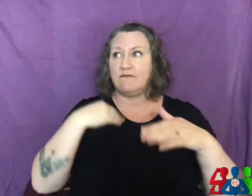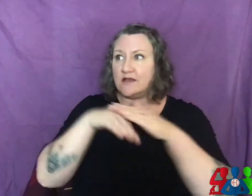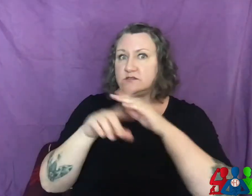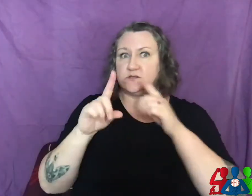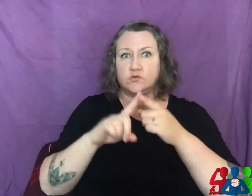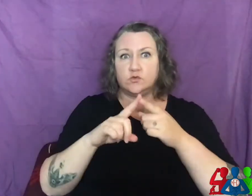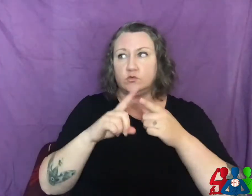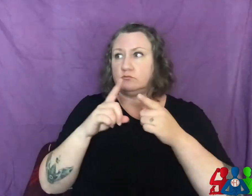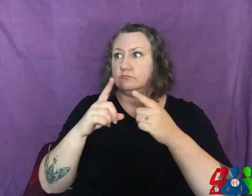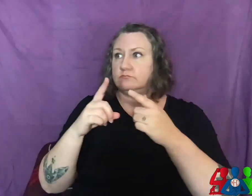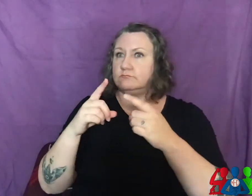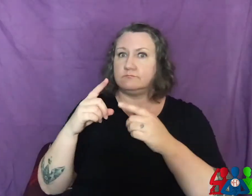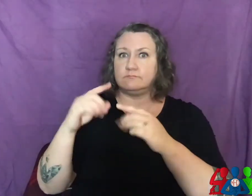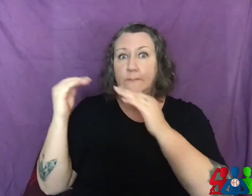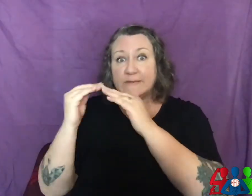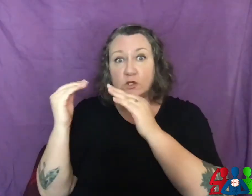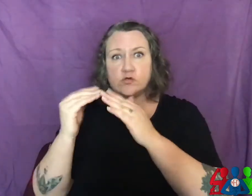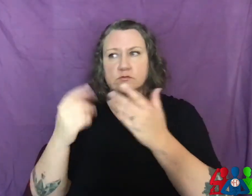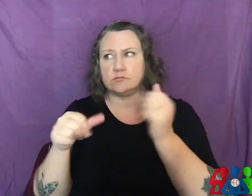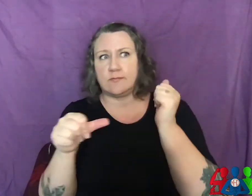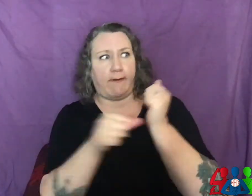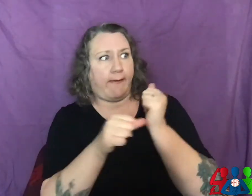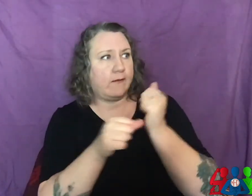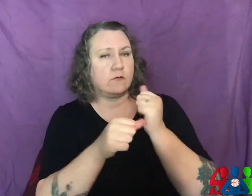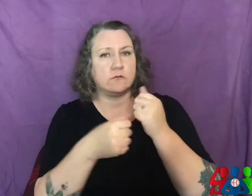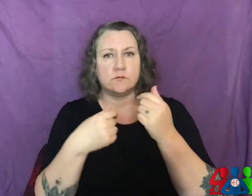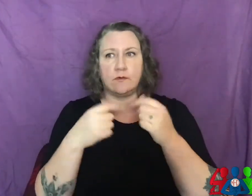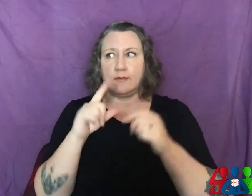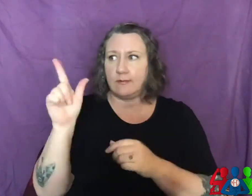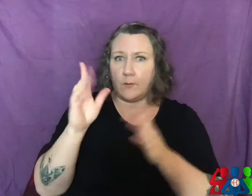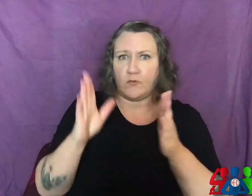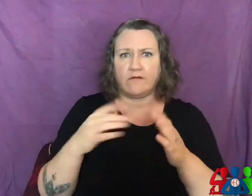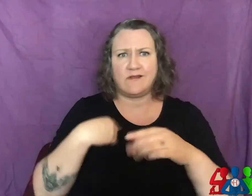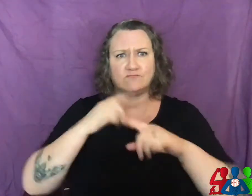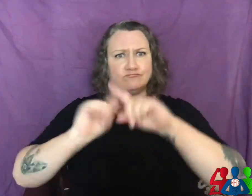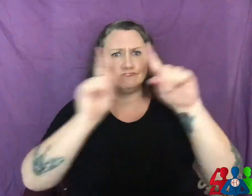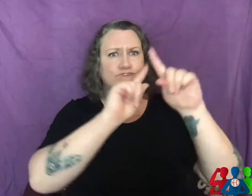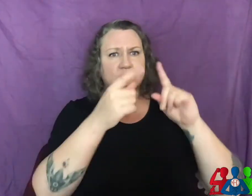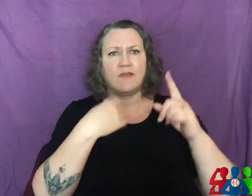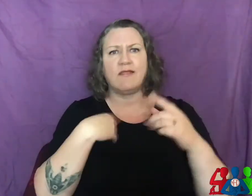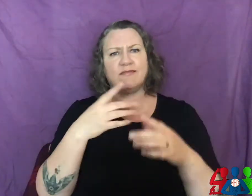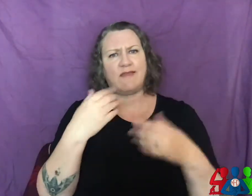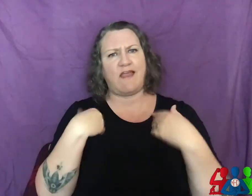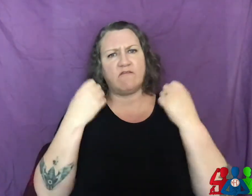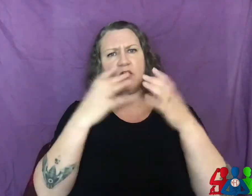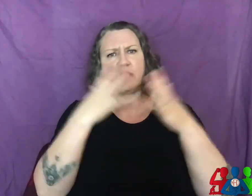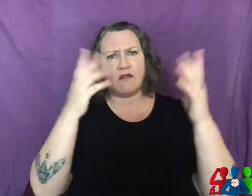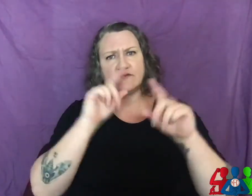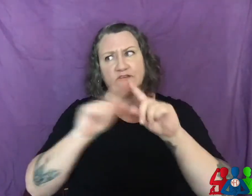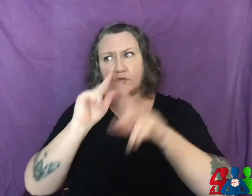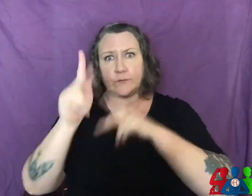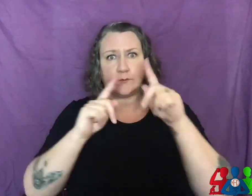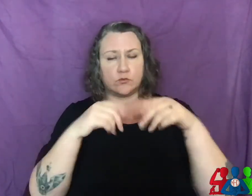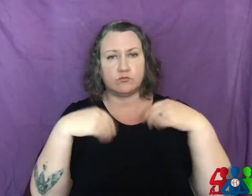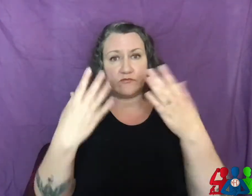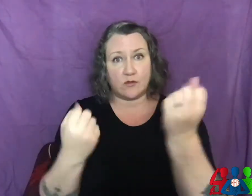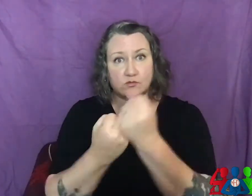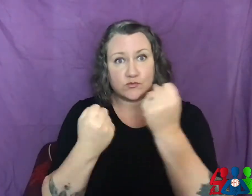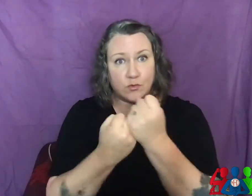students will have access to the teacher. They'll have access to peers, maybe aids or librarians,